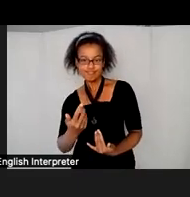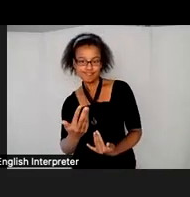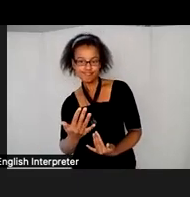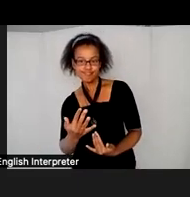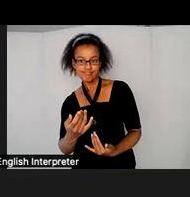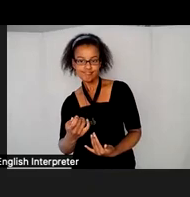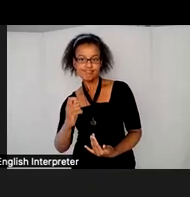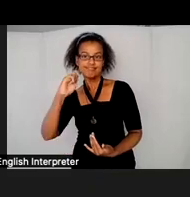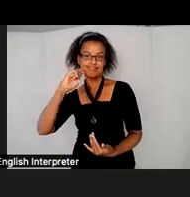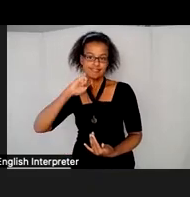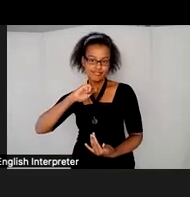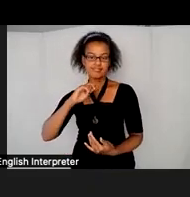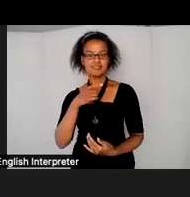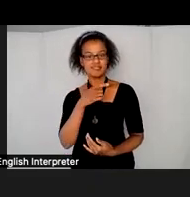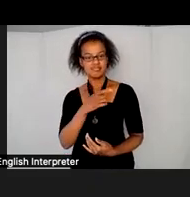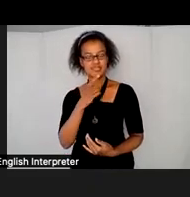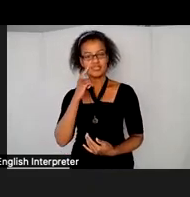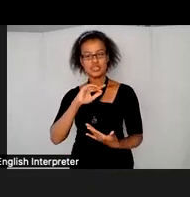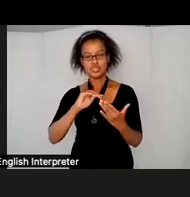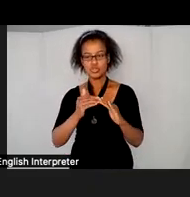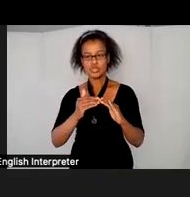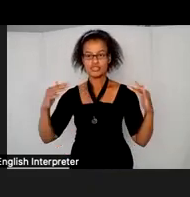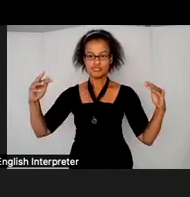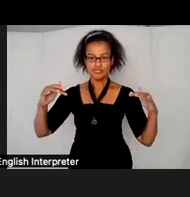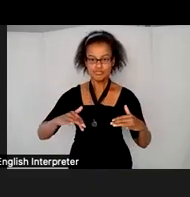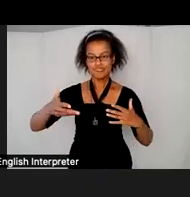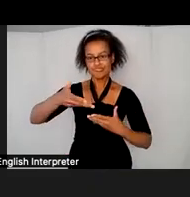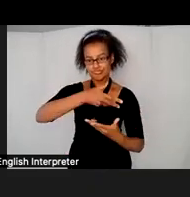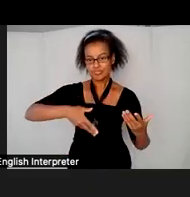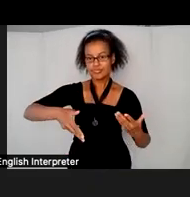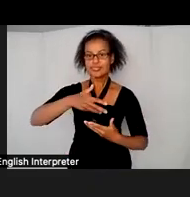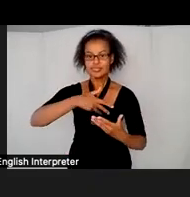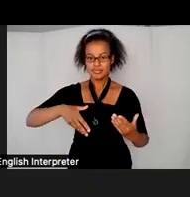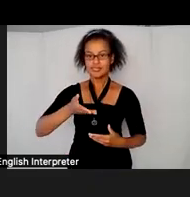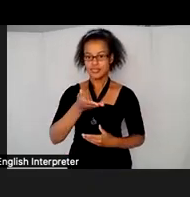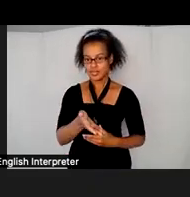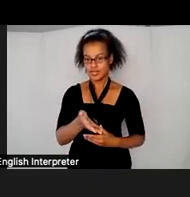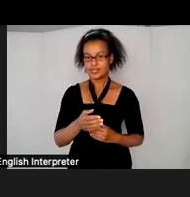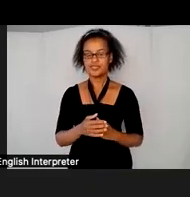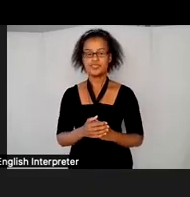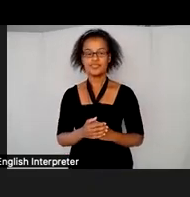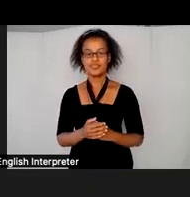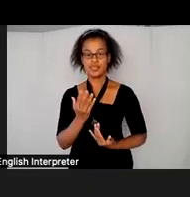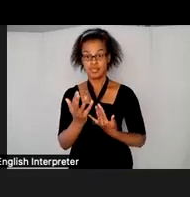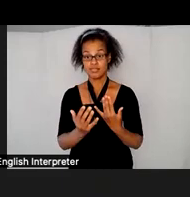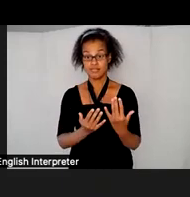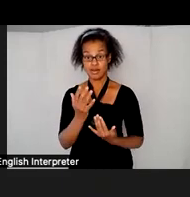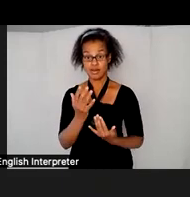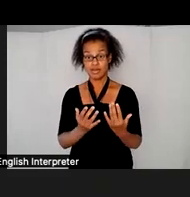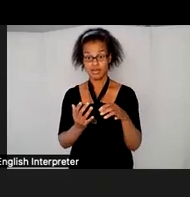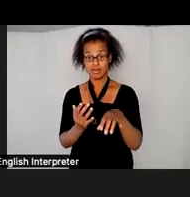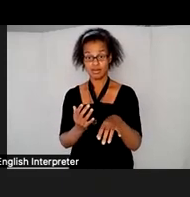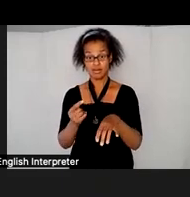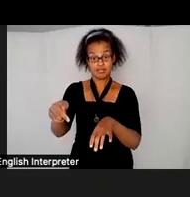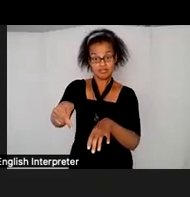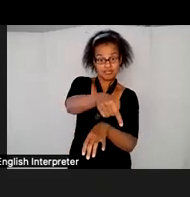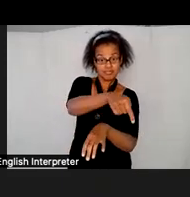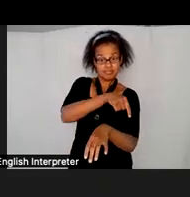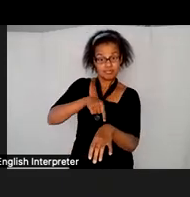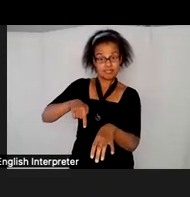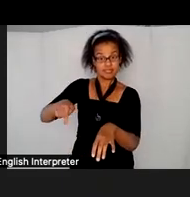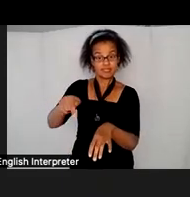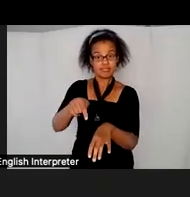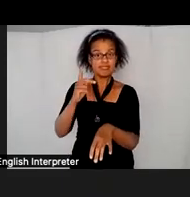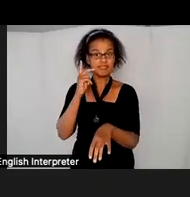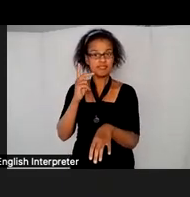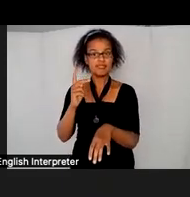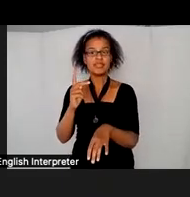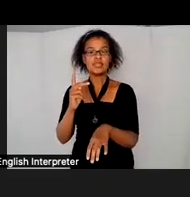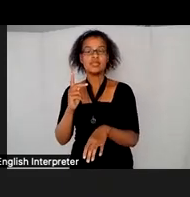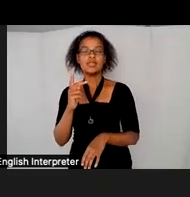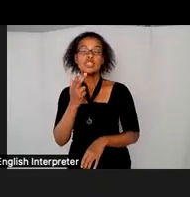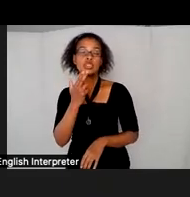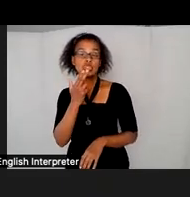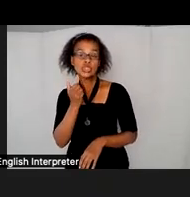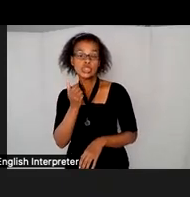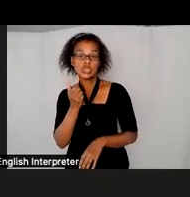And around the around the firepit there are native sugar maple trees that in the spring